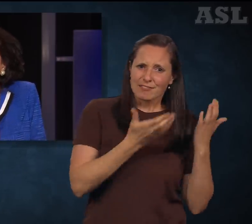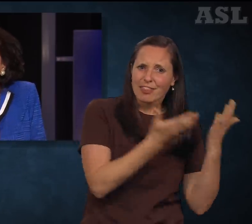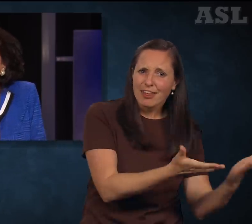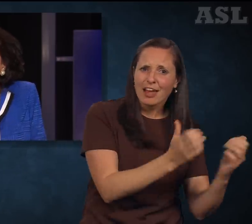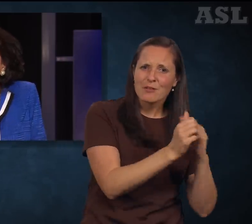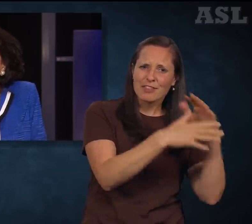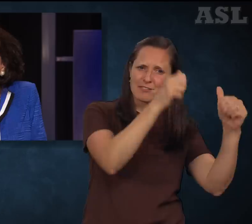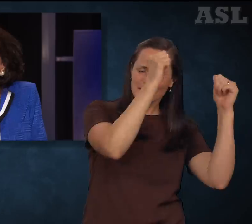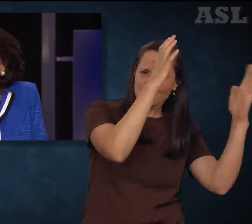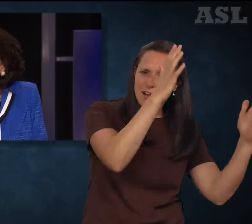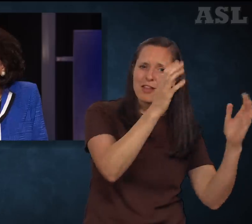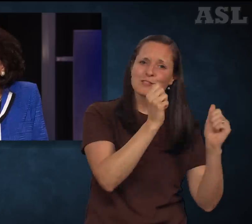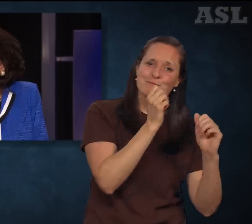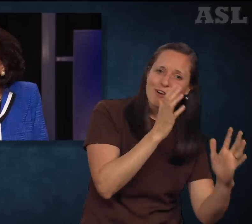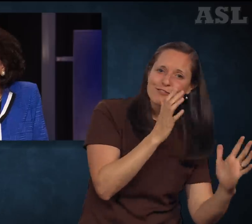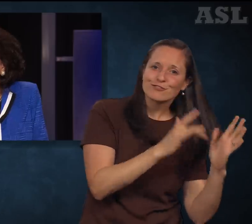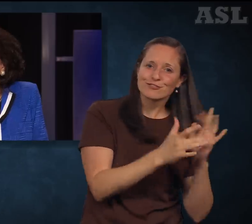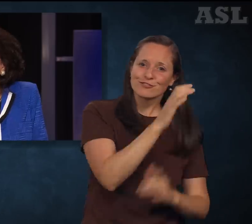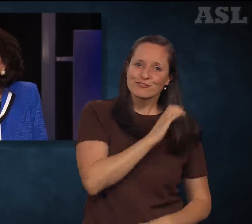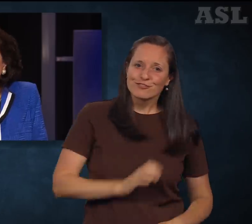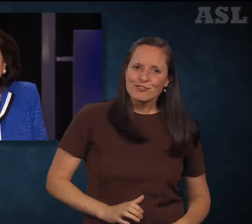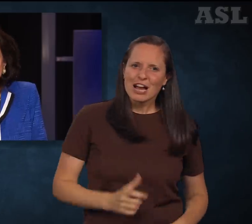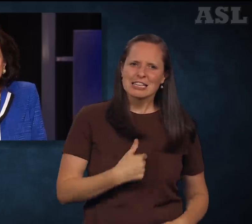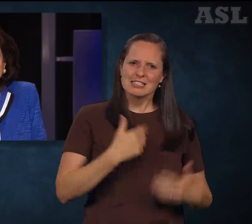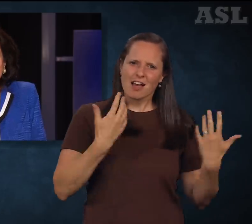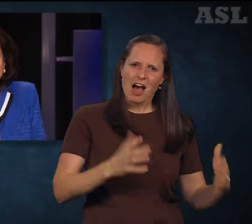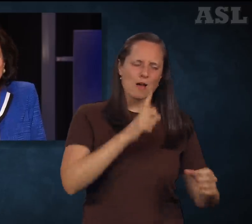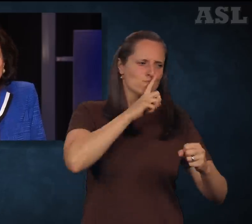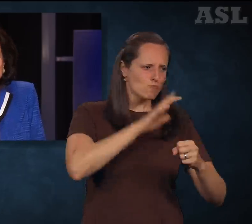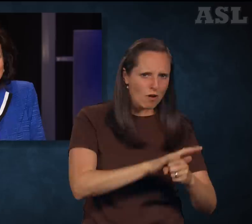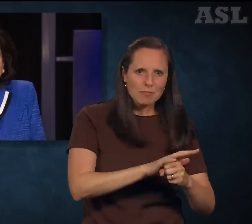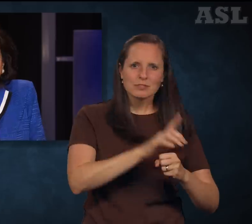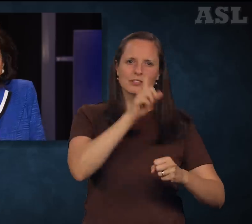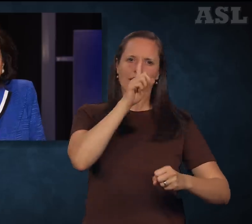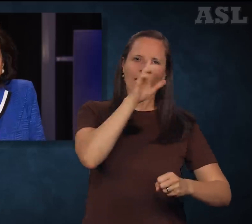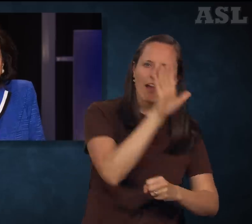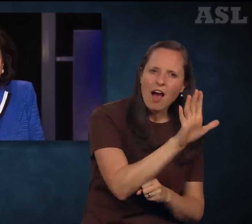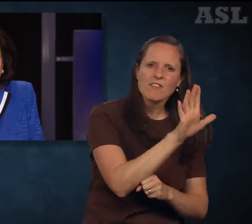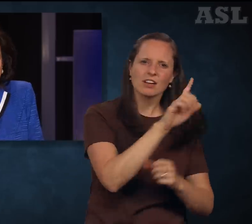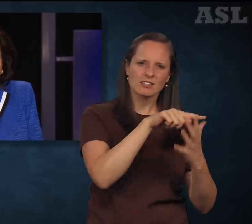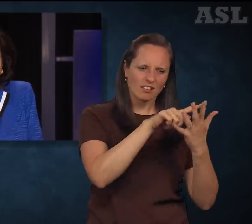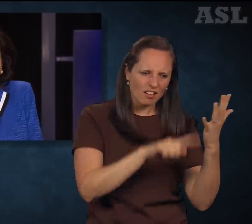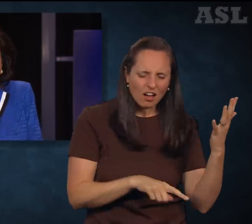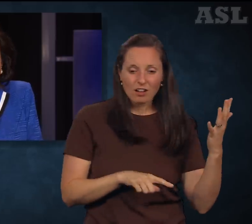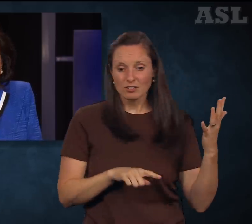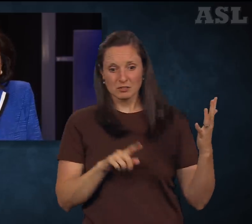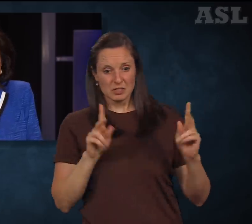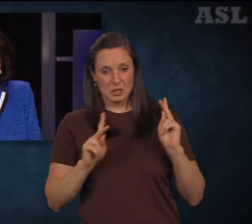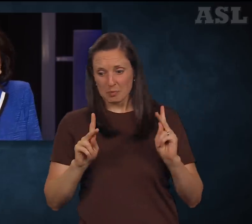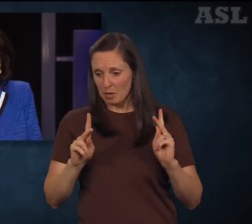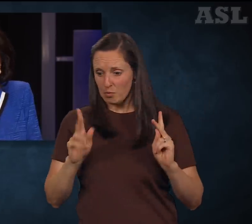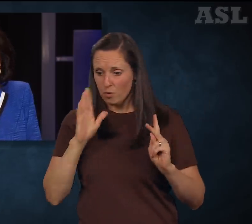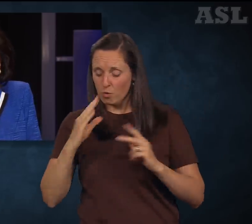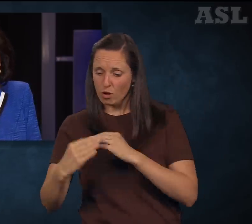JESUS CHRIST; IF YOU COULD OBSERVE WHAT YOU DID